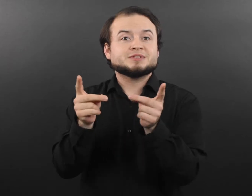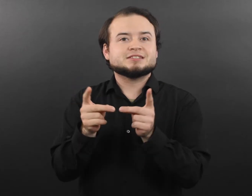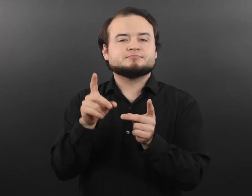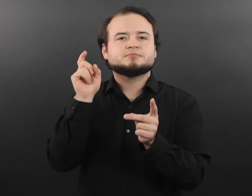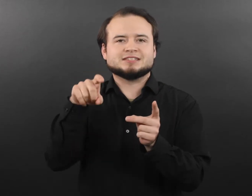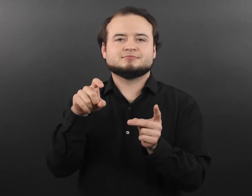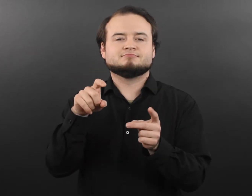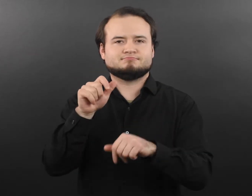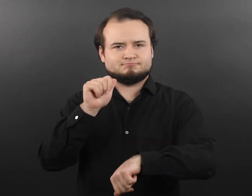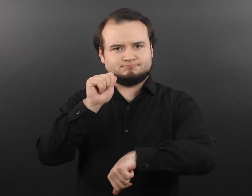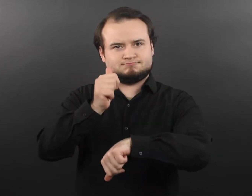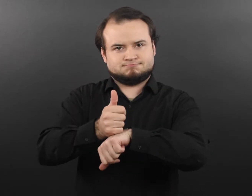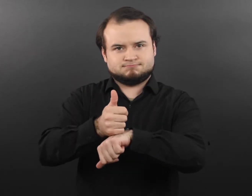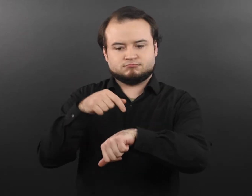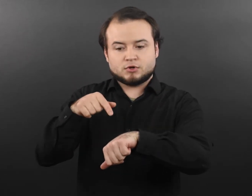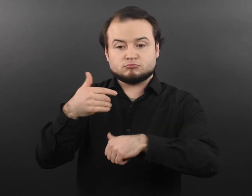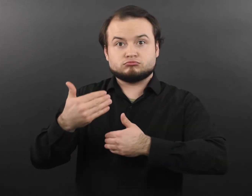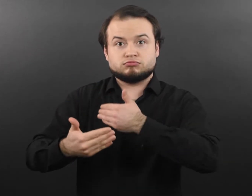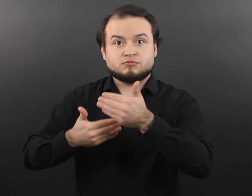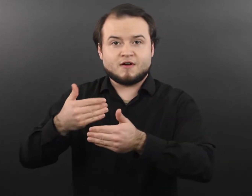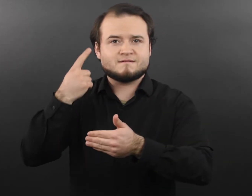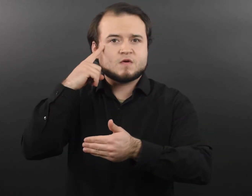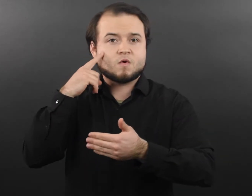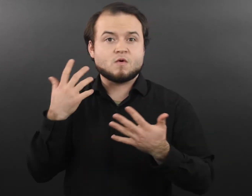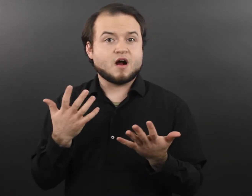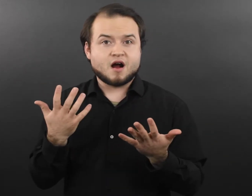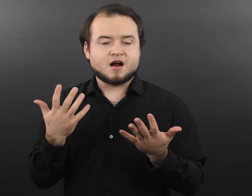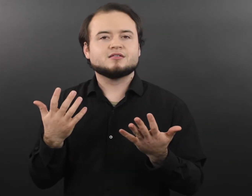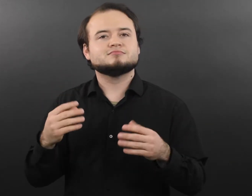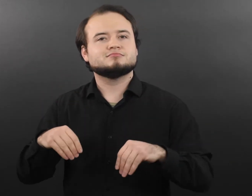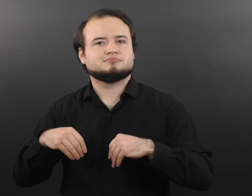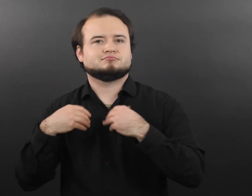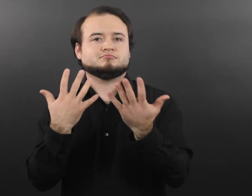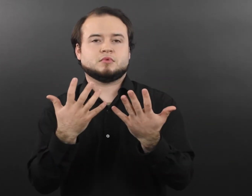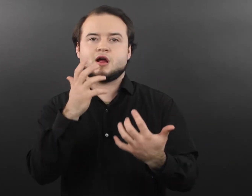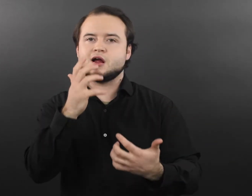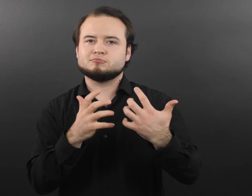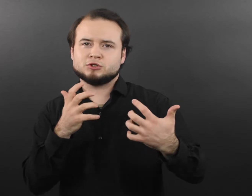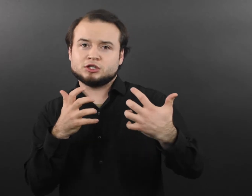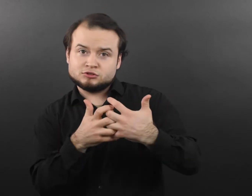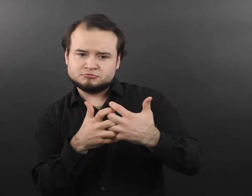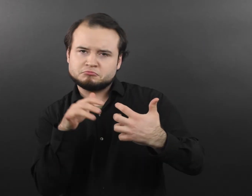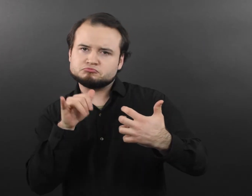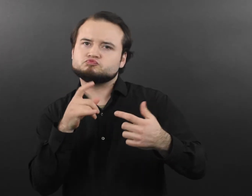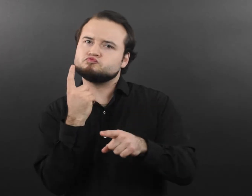This bill will require school districts to establish a process for providing reasonable